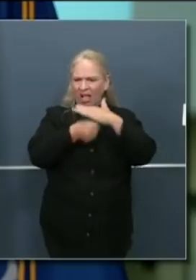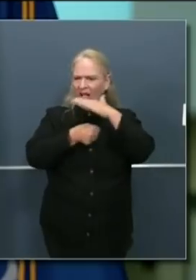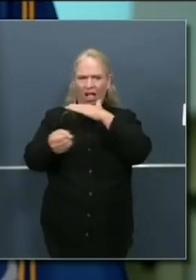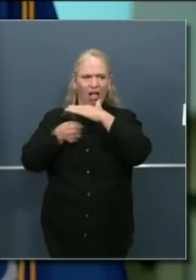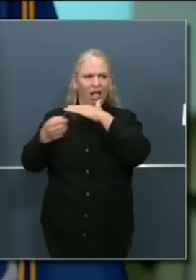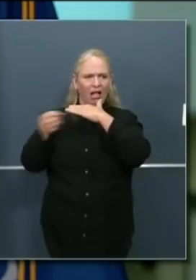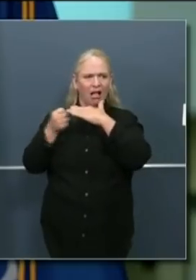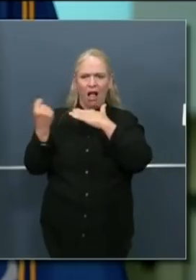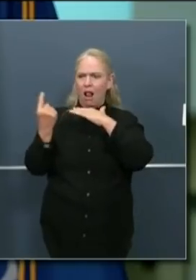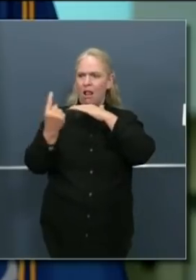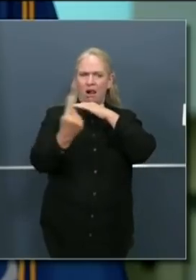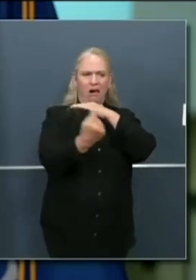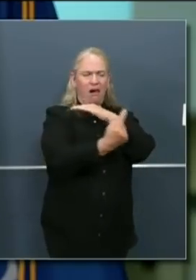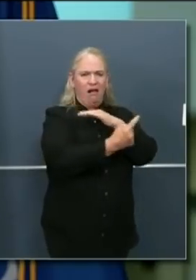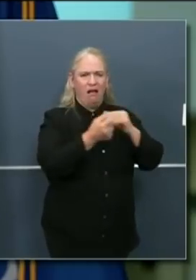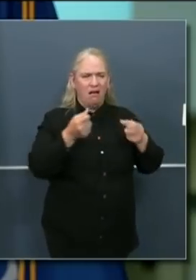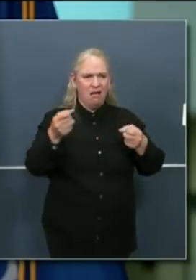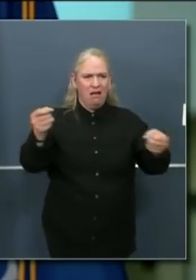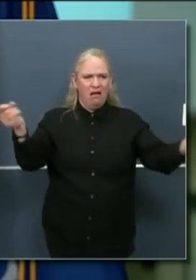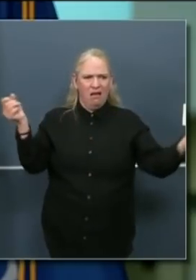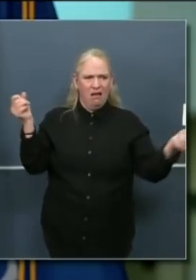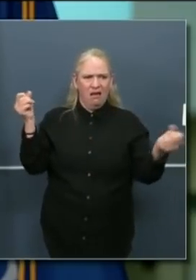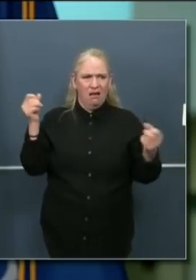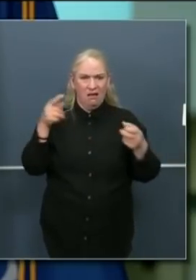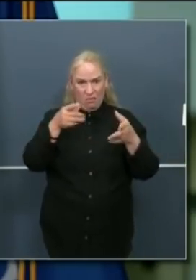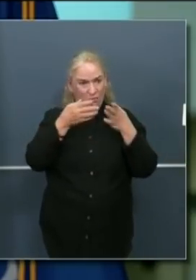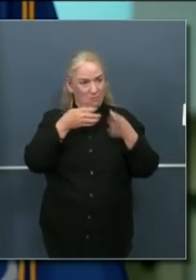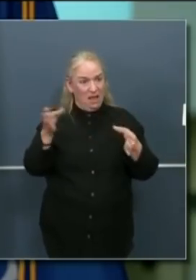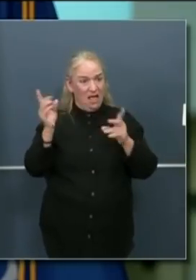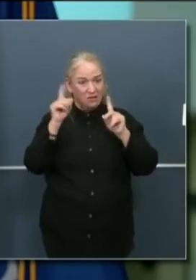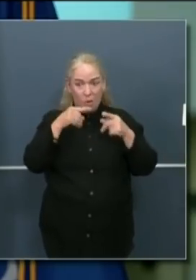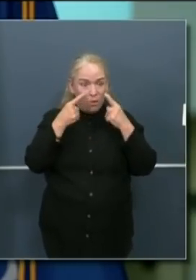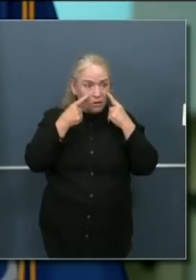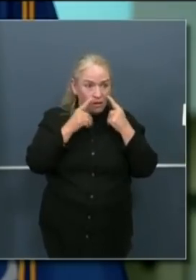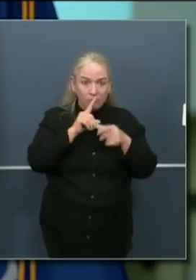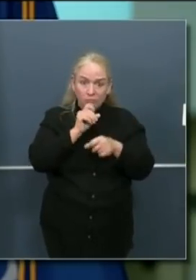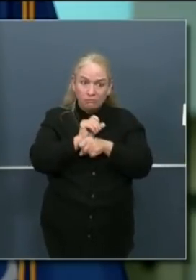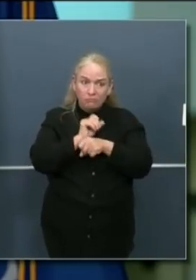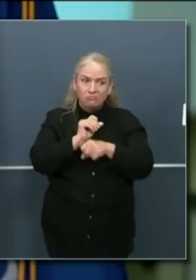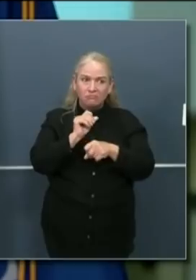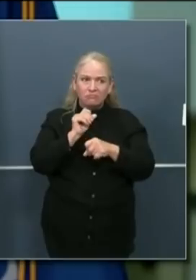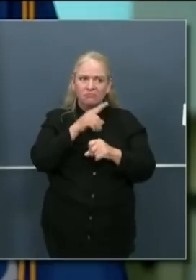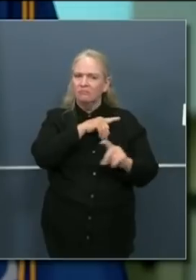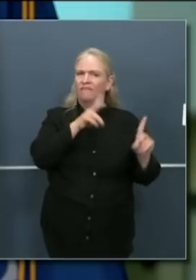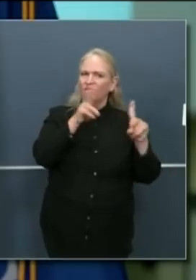RELATING CONDITIONS THAT ARE INHUMAN AND THESE PRISONERS ARE BEING ISOLATED IN SOLITARY ET CETERA. ARE YOU CONSIDERING AN ON SITE